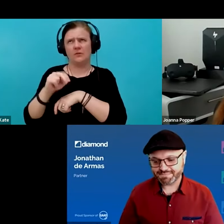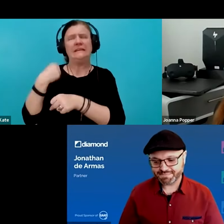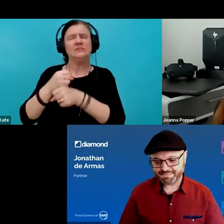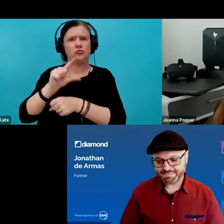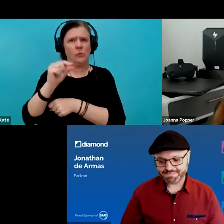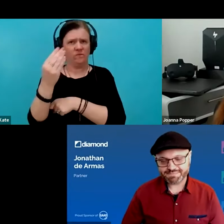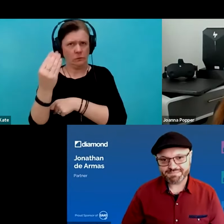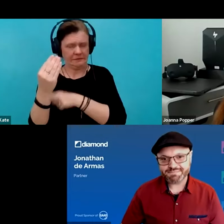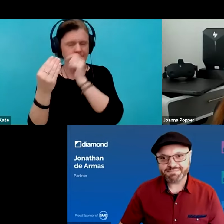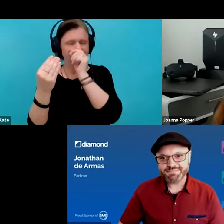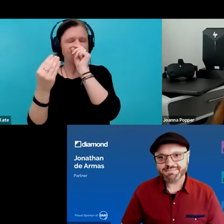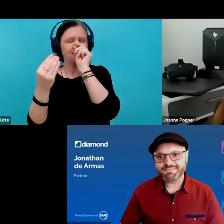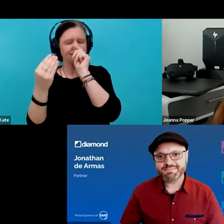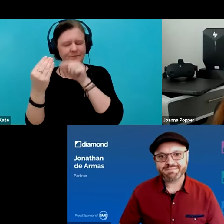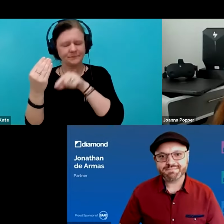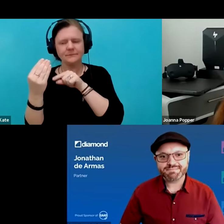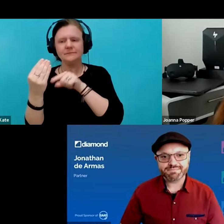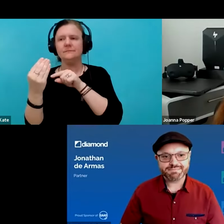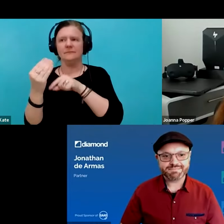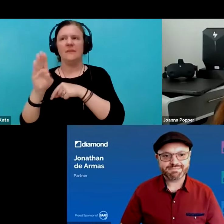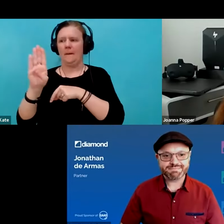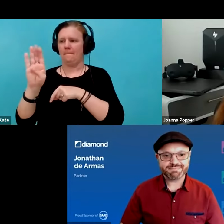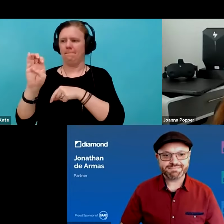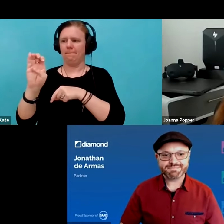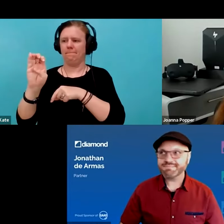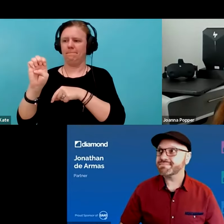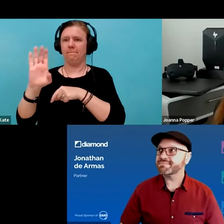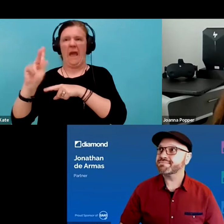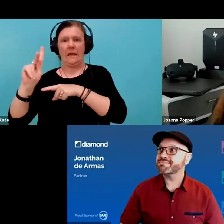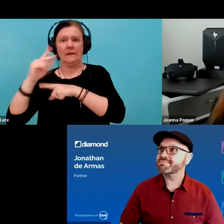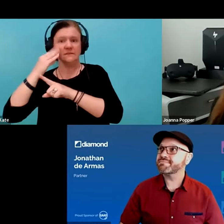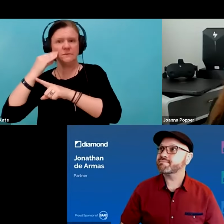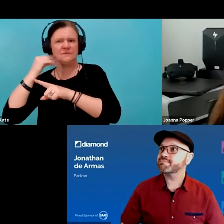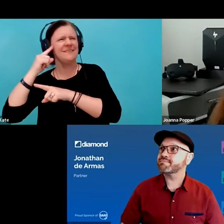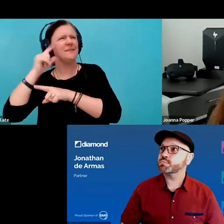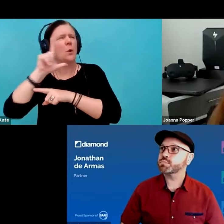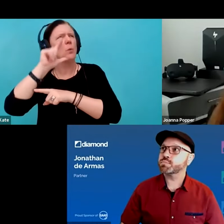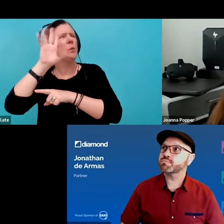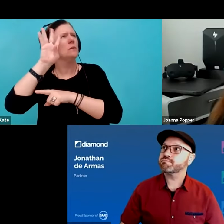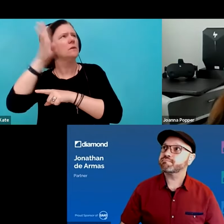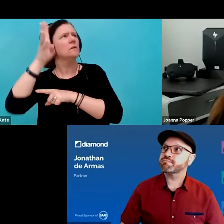And it was the beck experience made by, I think it was a Chris Milk and then